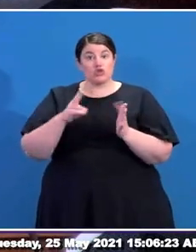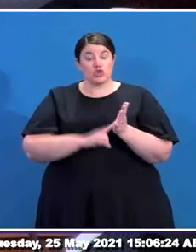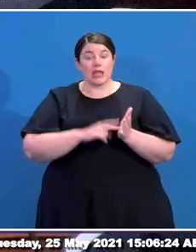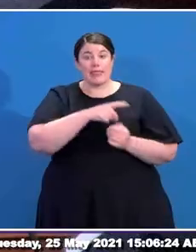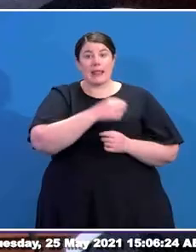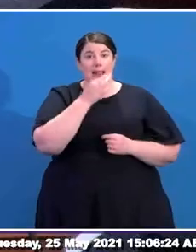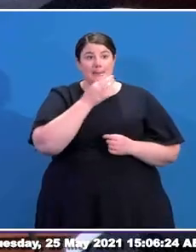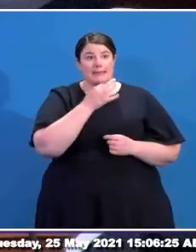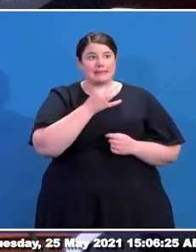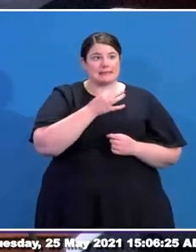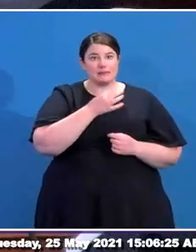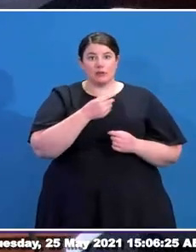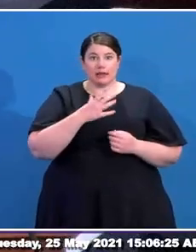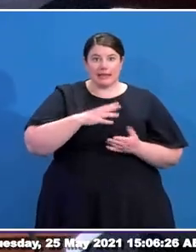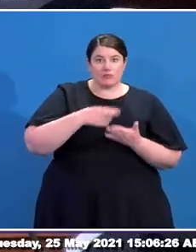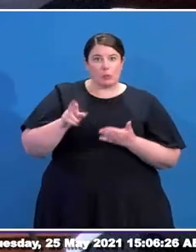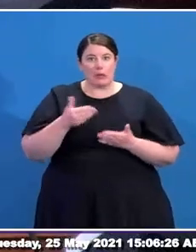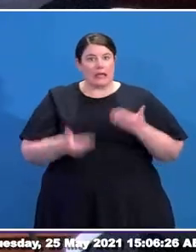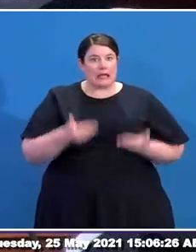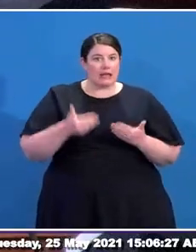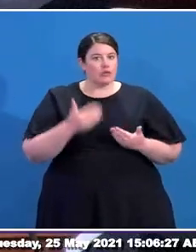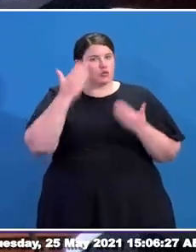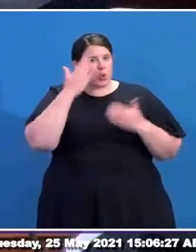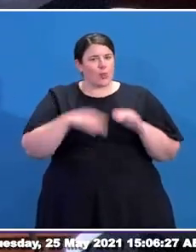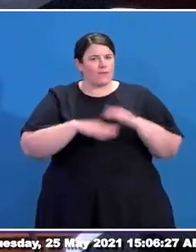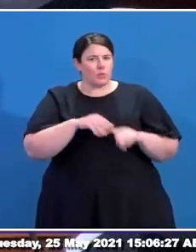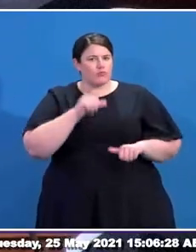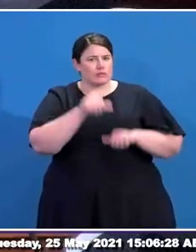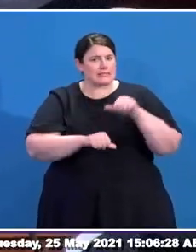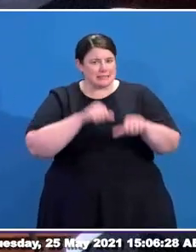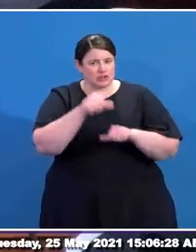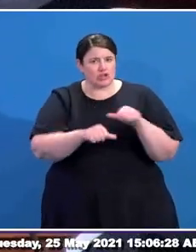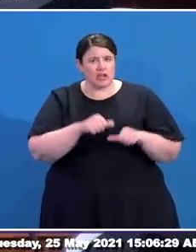You make this observation on page 29: While staff reported feeling uncomfortable